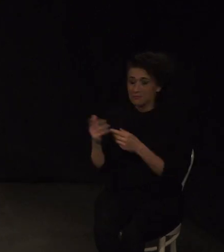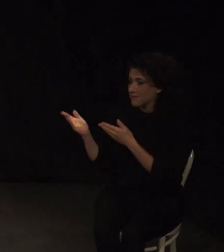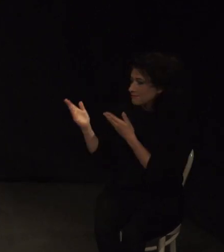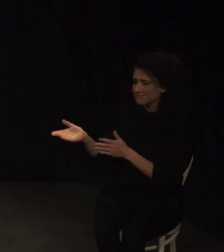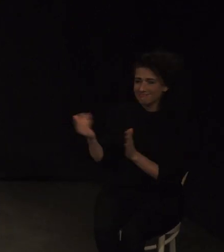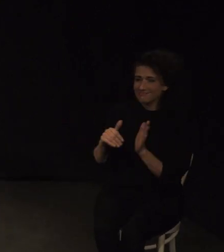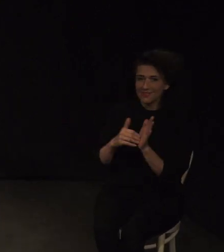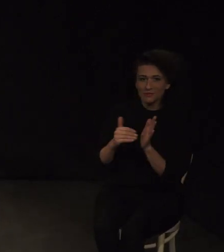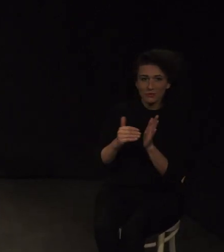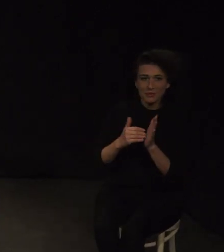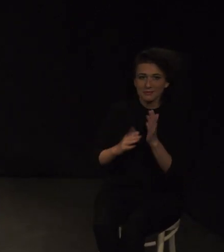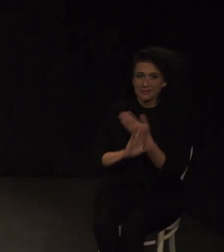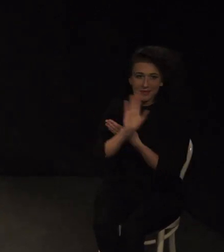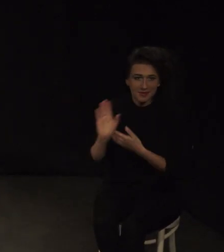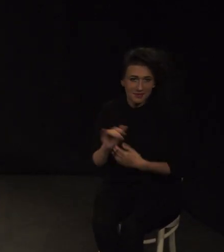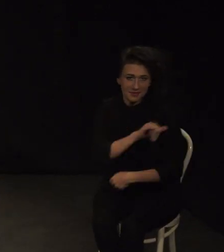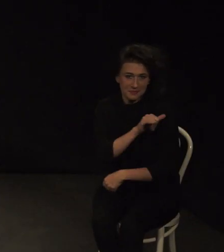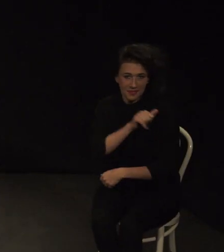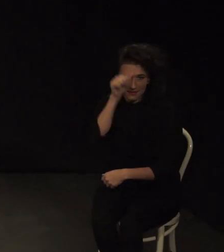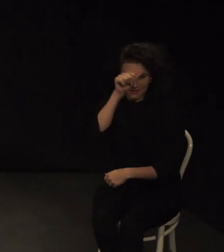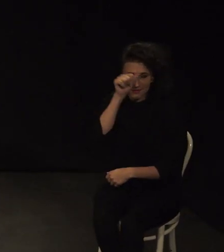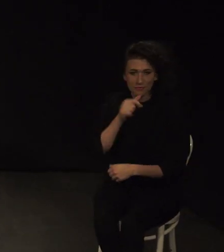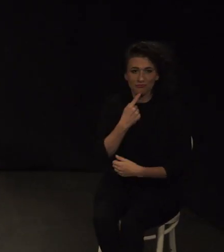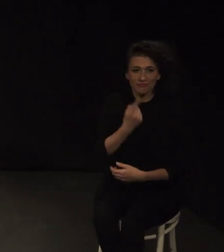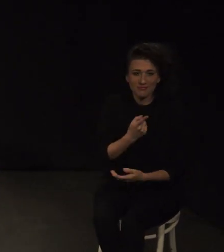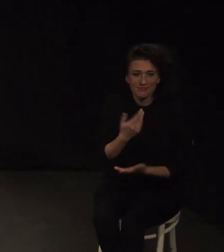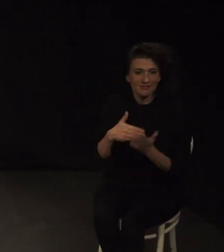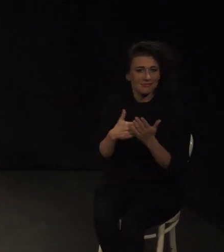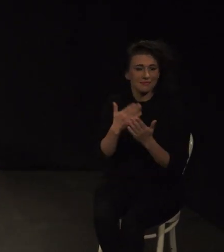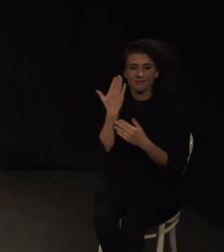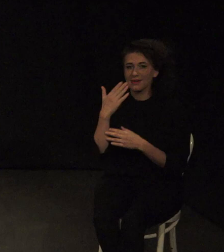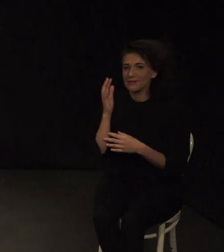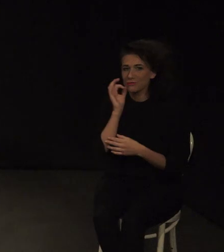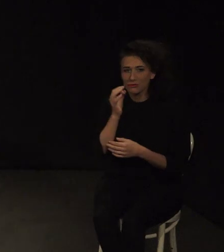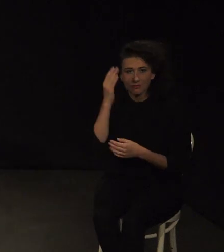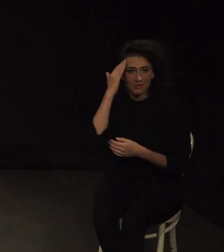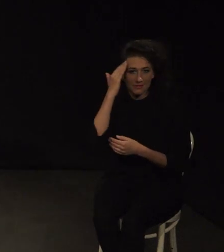a very well-known person, who needs no introduction.